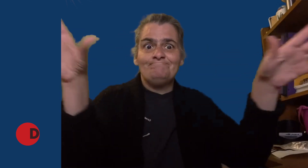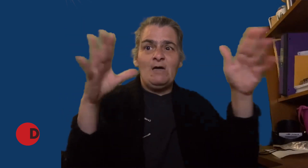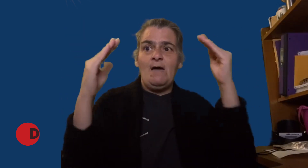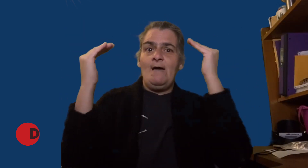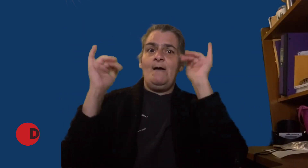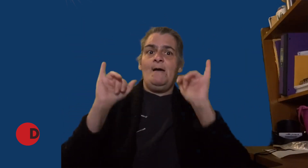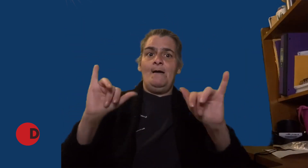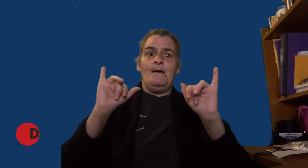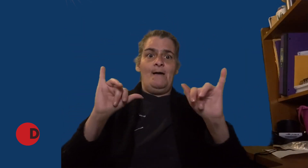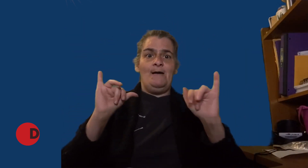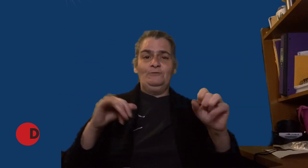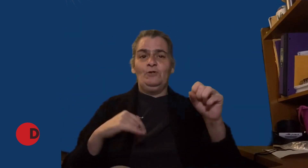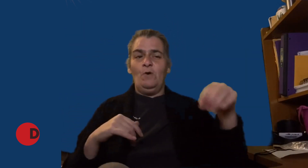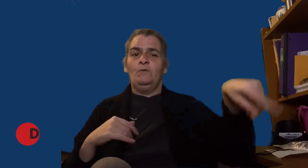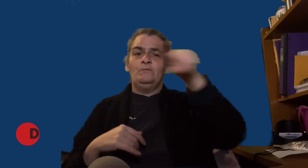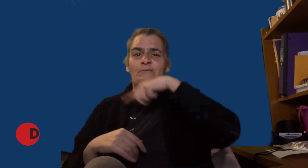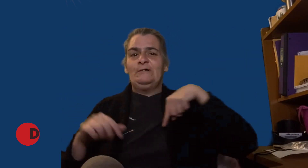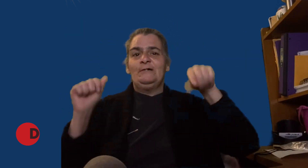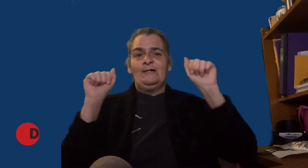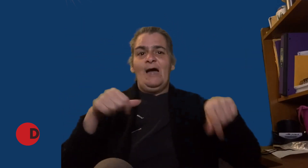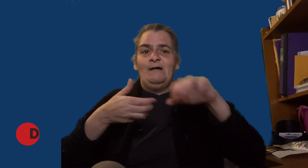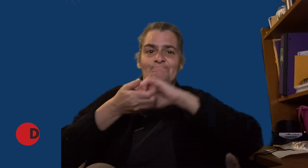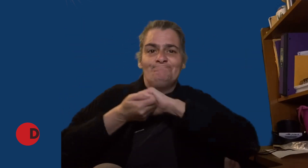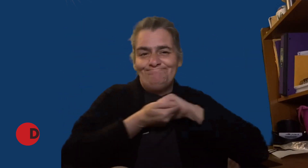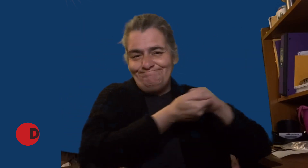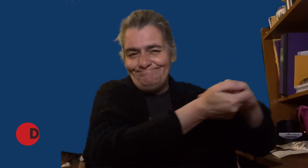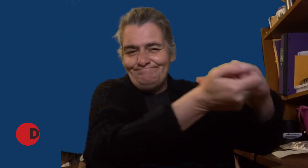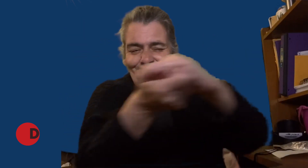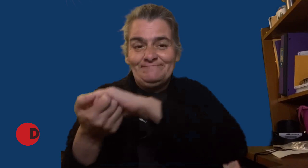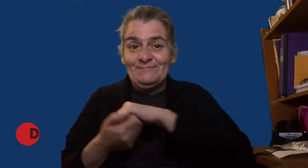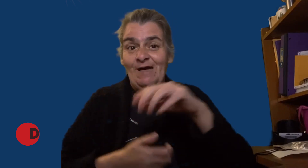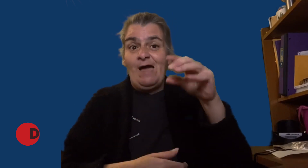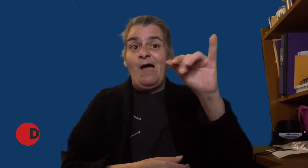We need to be rallying the government and telling them